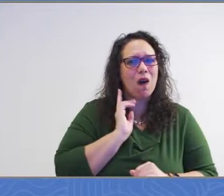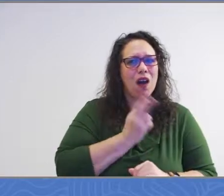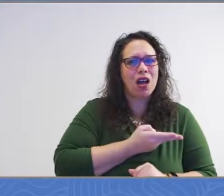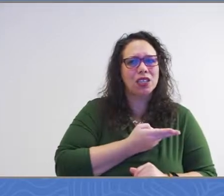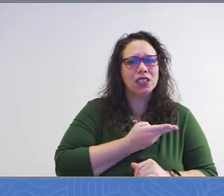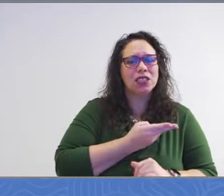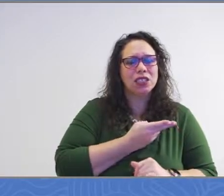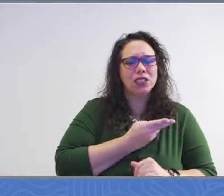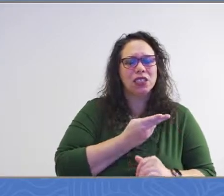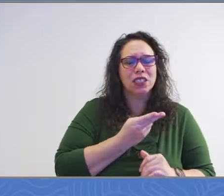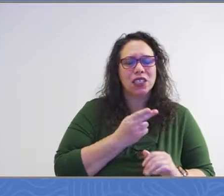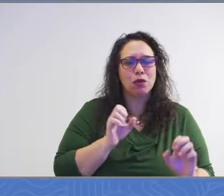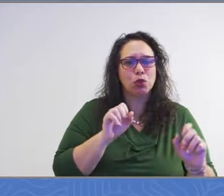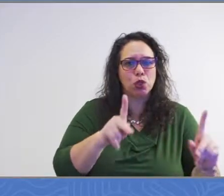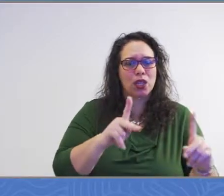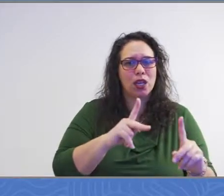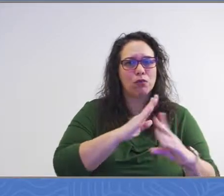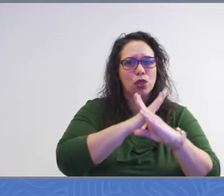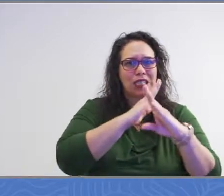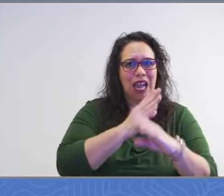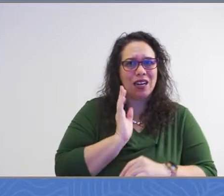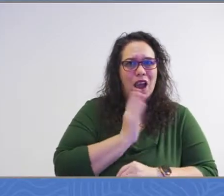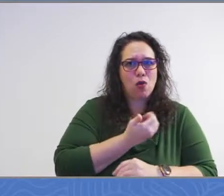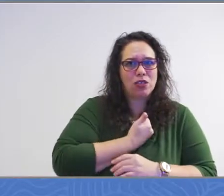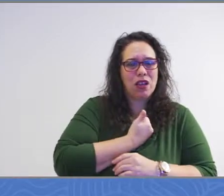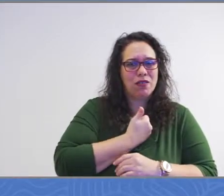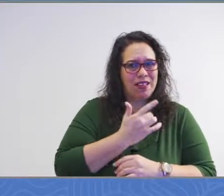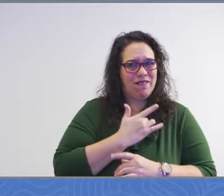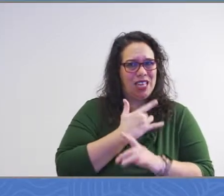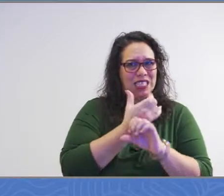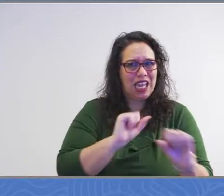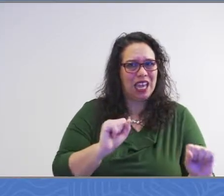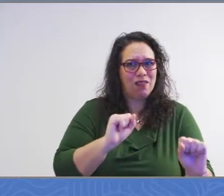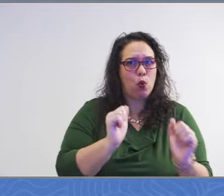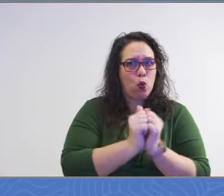feel safe when coming back into the classroom vaccinated.